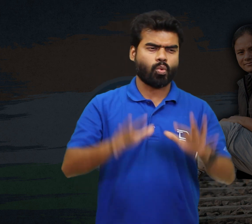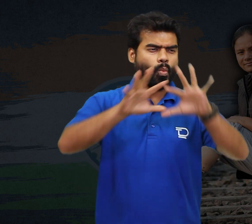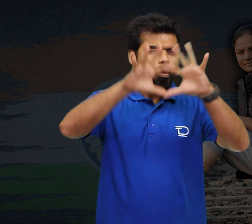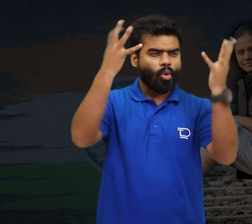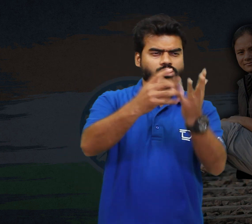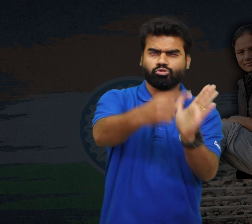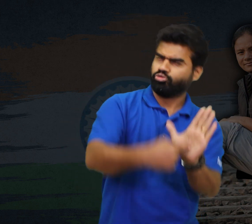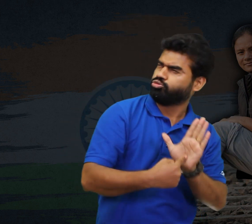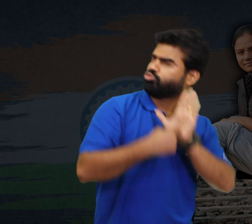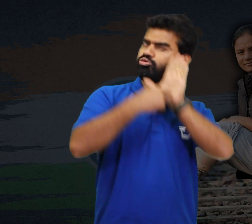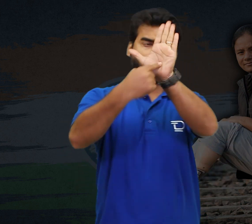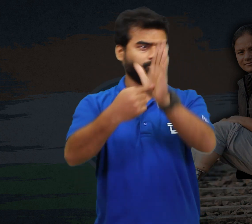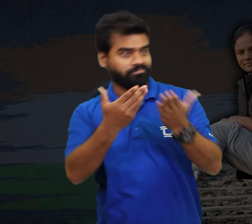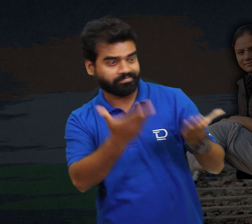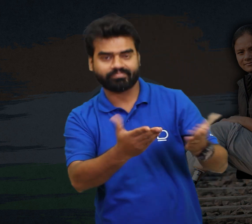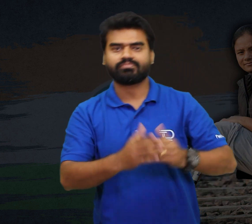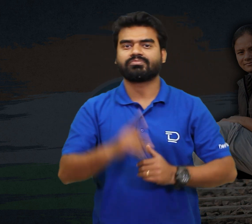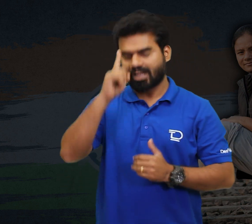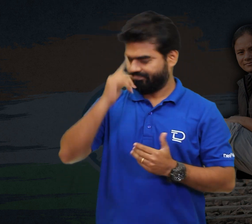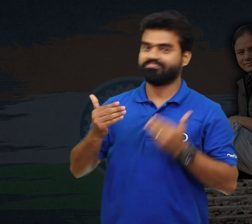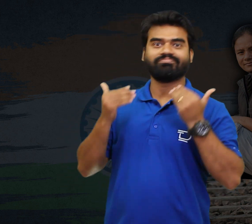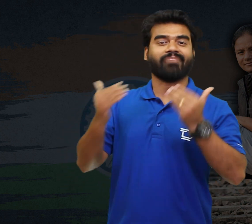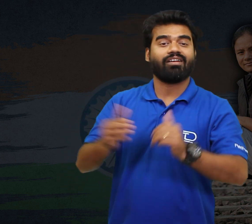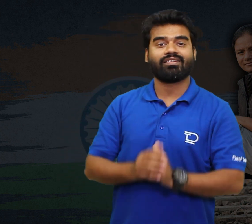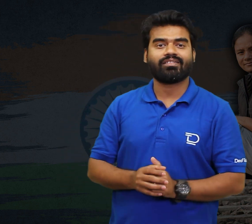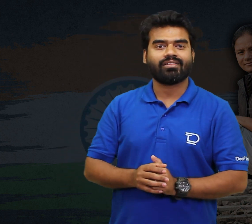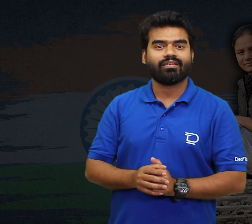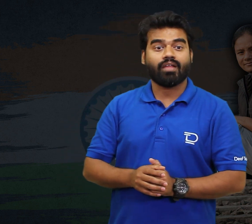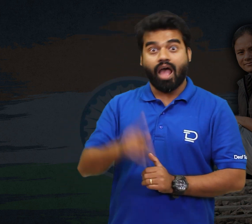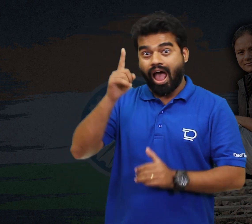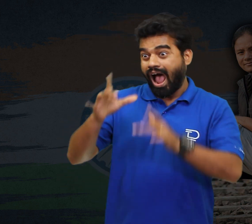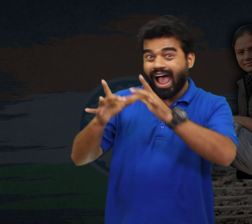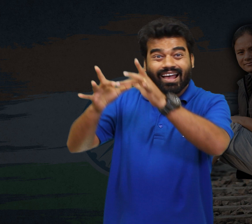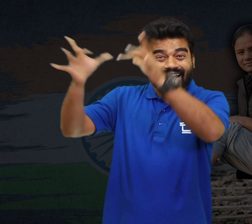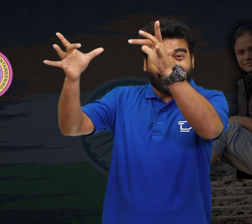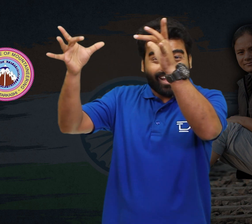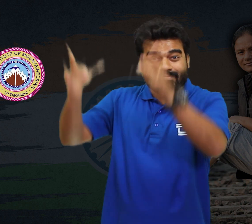Now you just have to show it to the world.